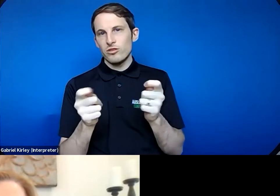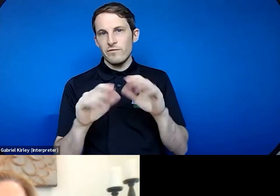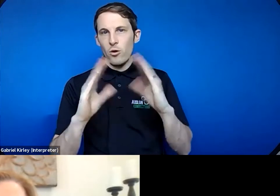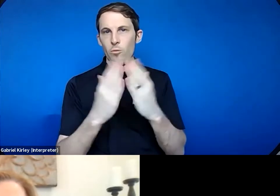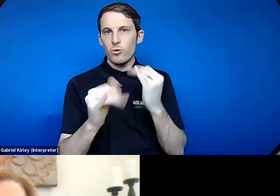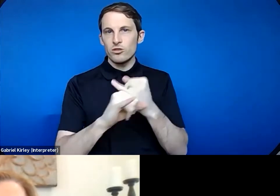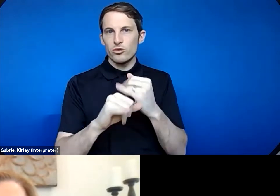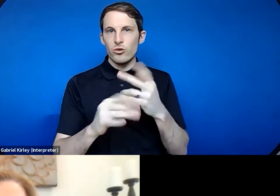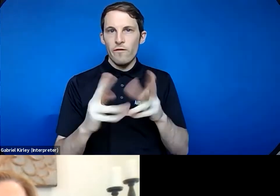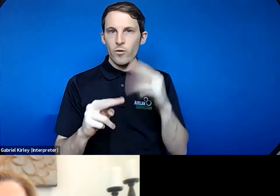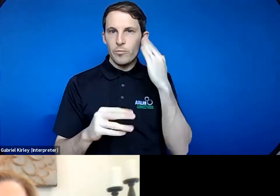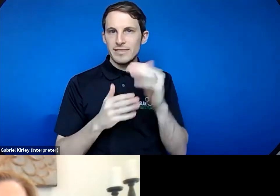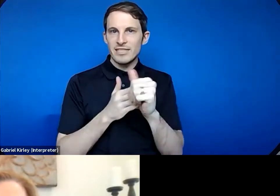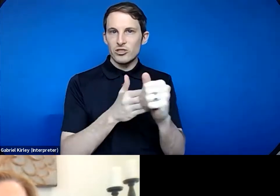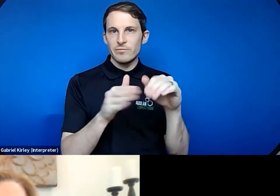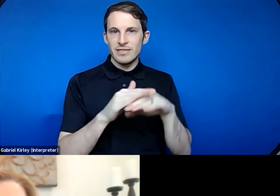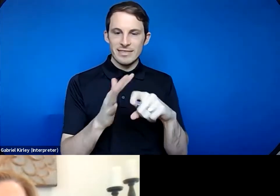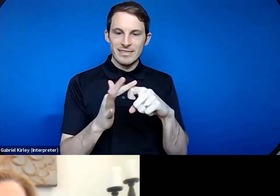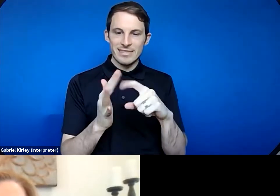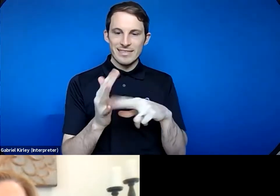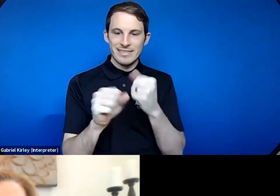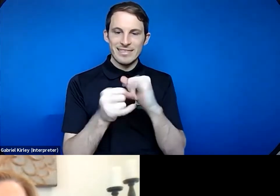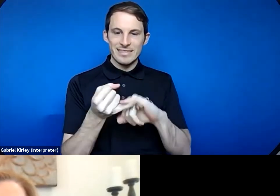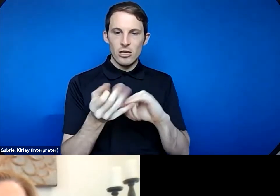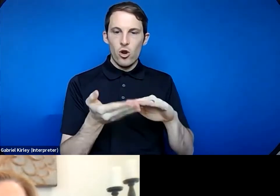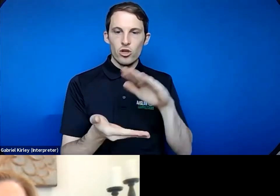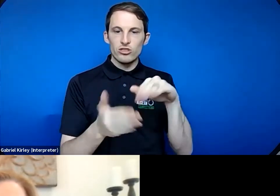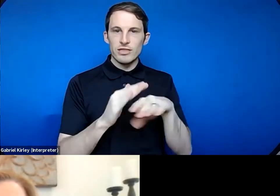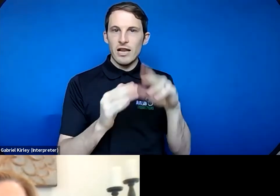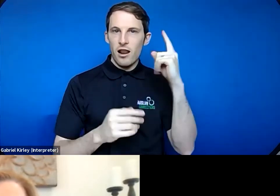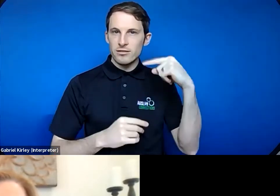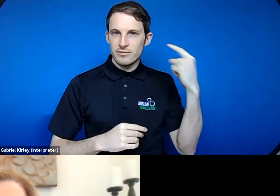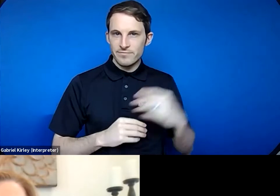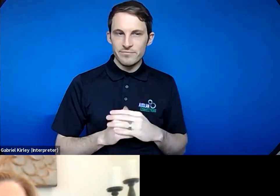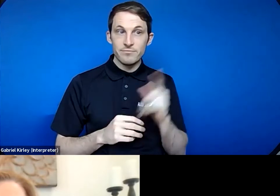for women's leadership at Kings College in London which through research, practice and